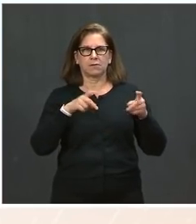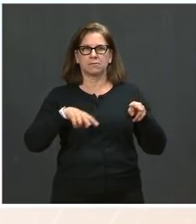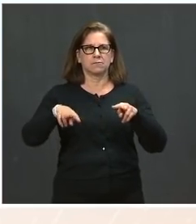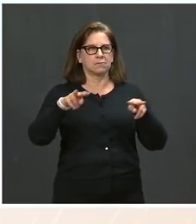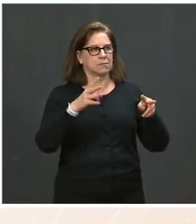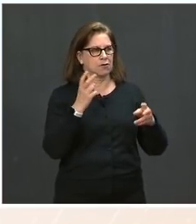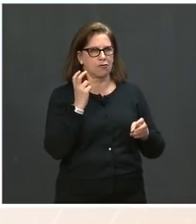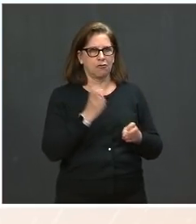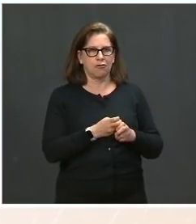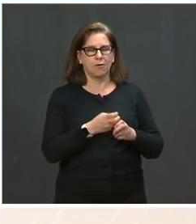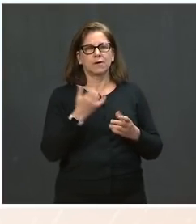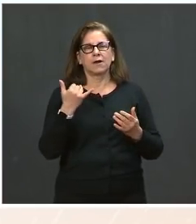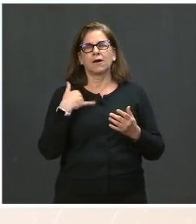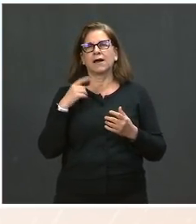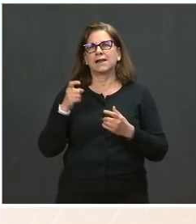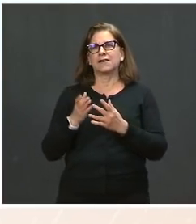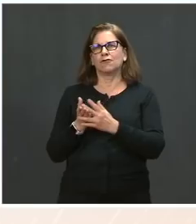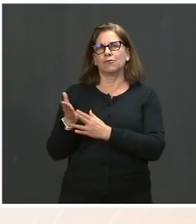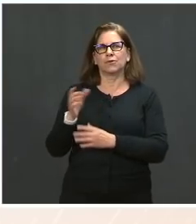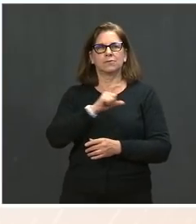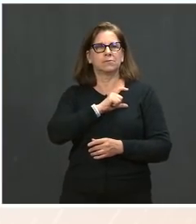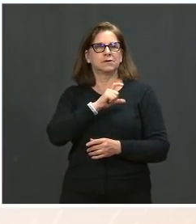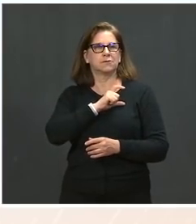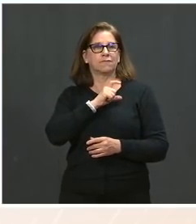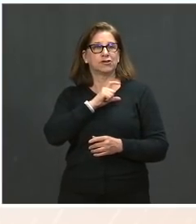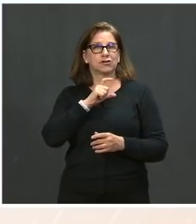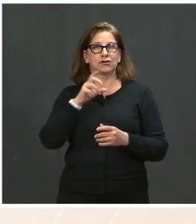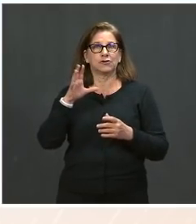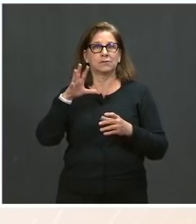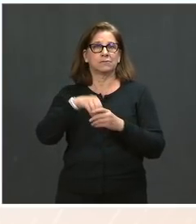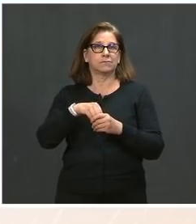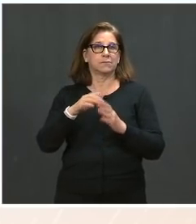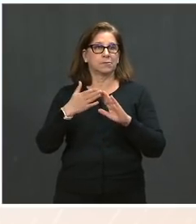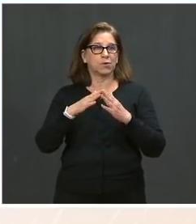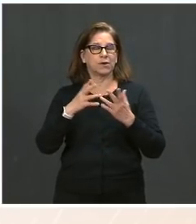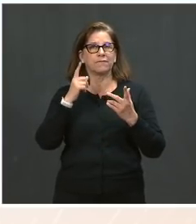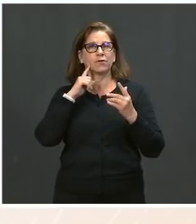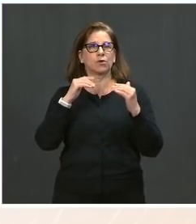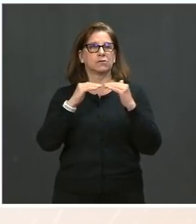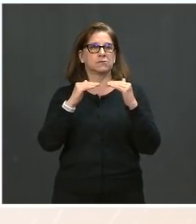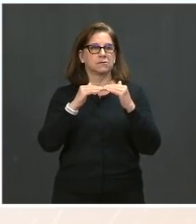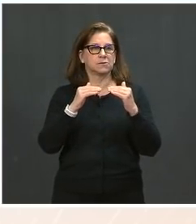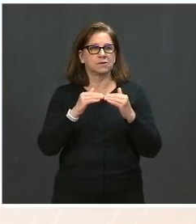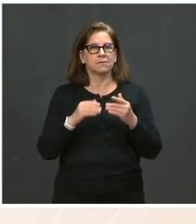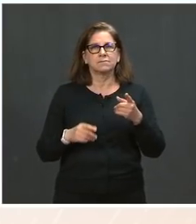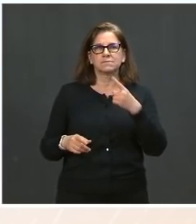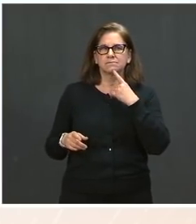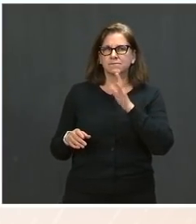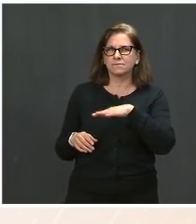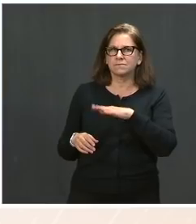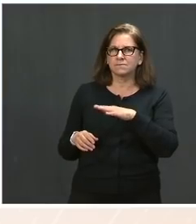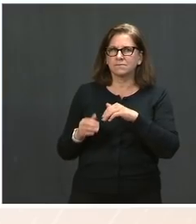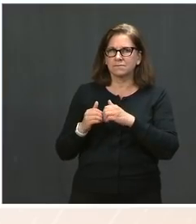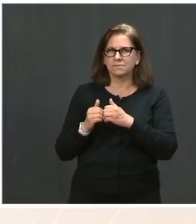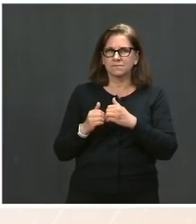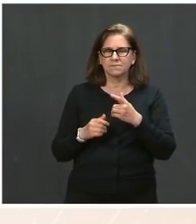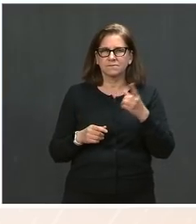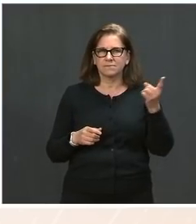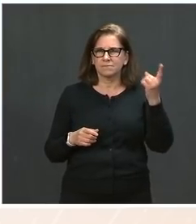through the Department of Justice. The Press: Right, but if you're, like, doing it at your house, how are they going to know to be able to enforce that? Ms. Psaki: Well, there's the purchase of kits, of course.